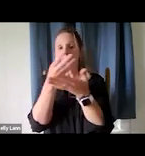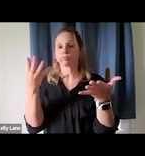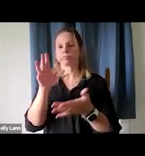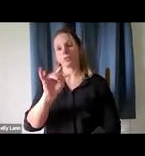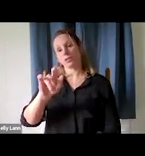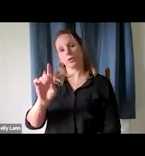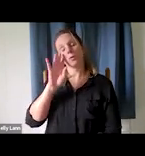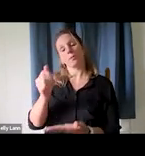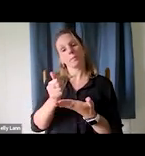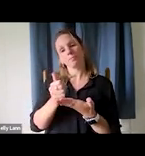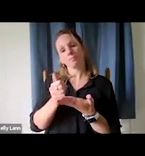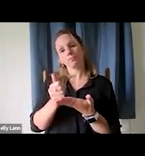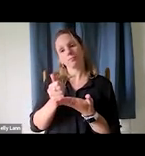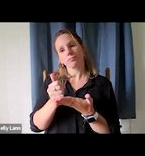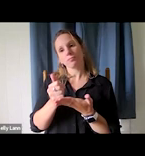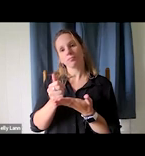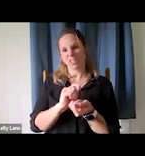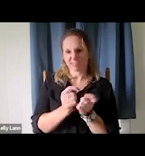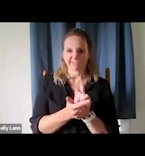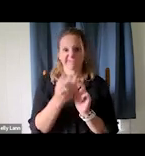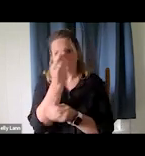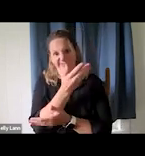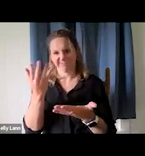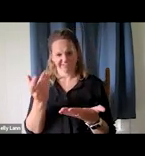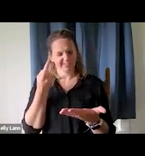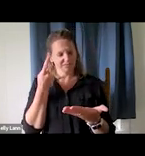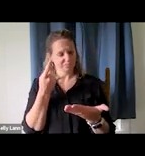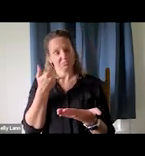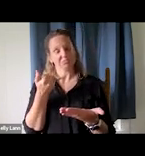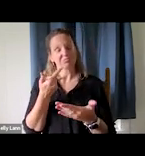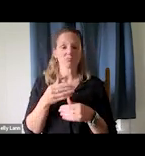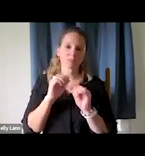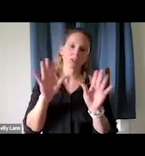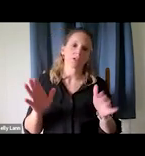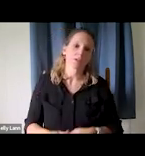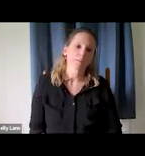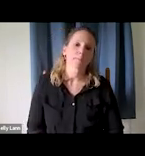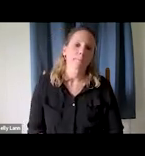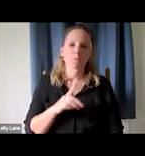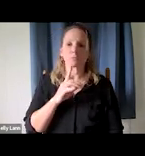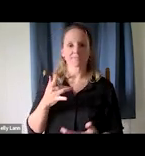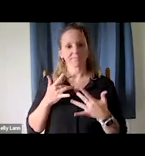that really help you in translating that information into an effective MSR. So we're really excited, you know,